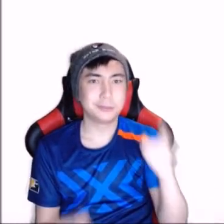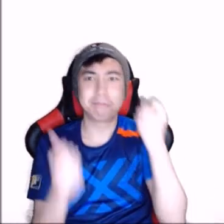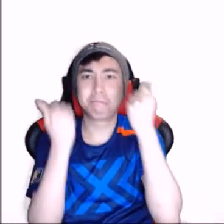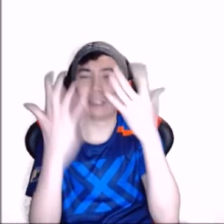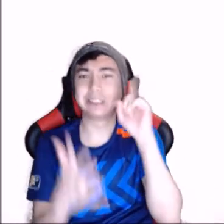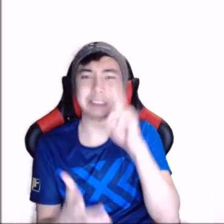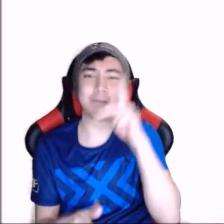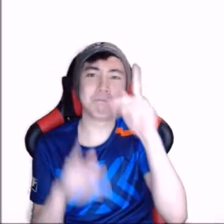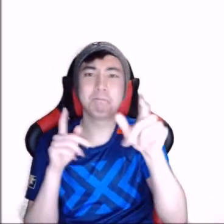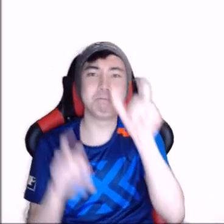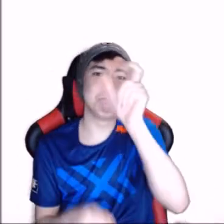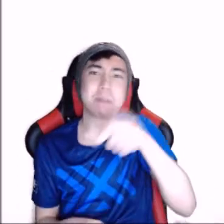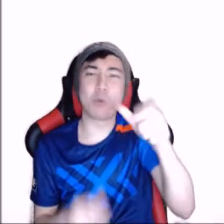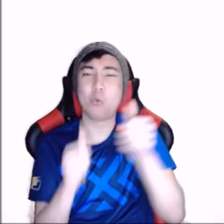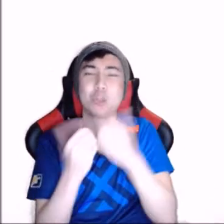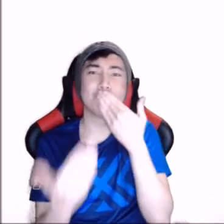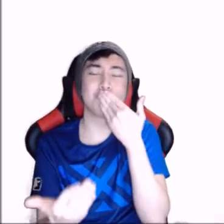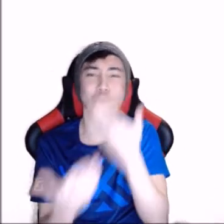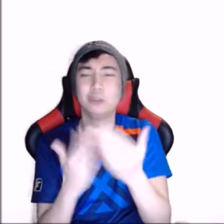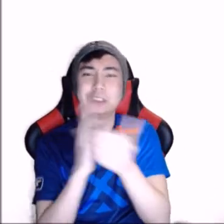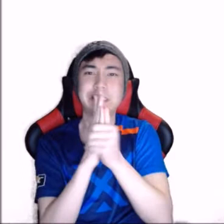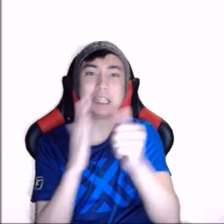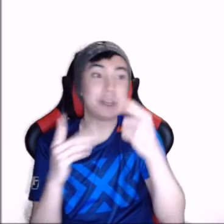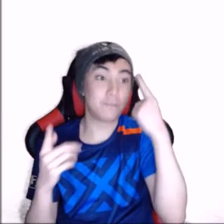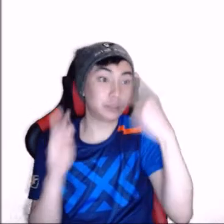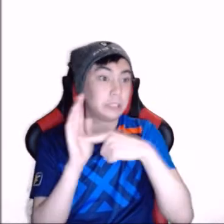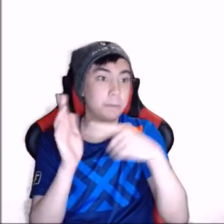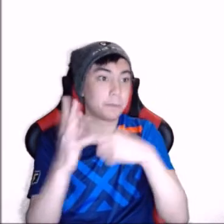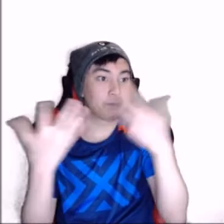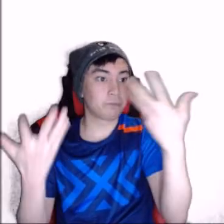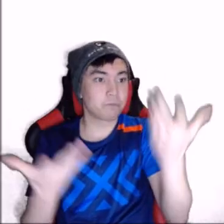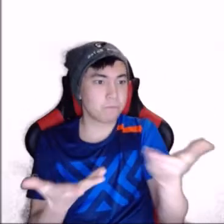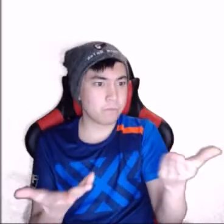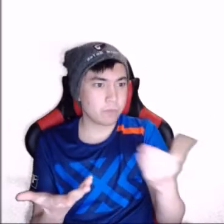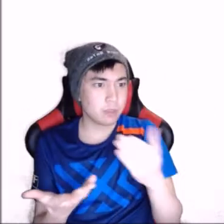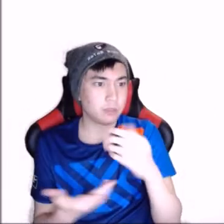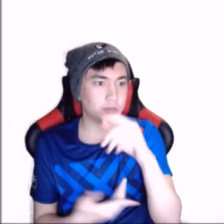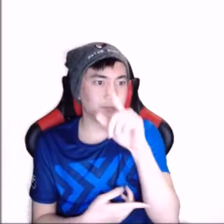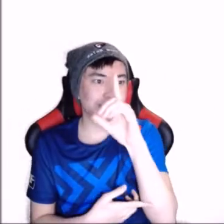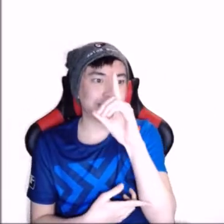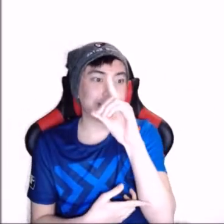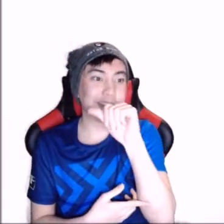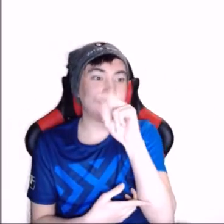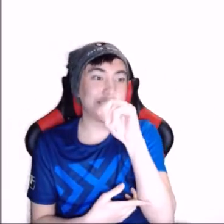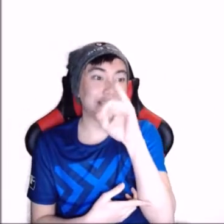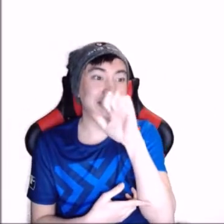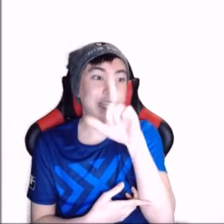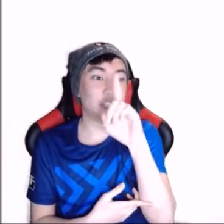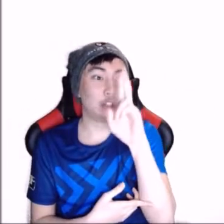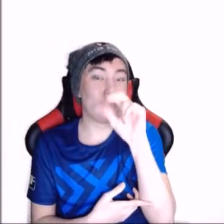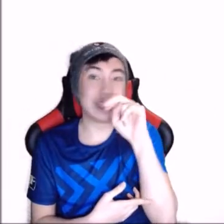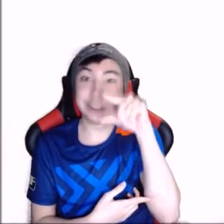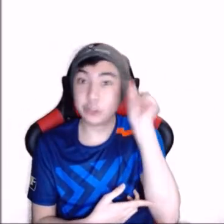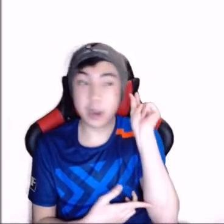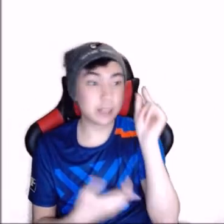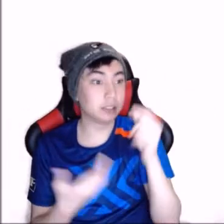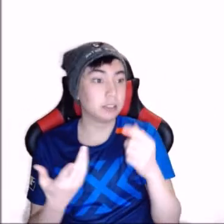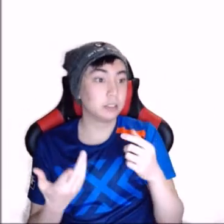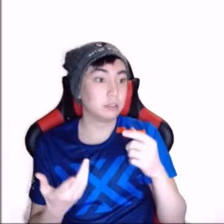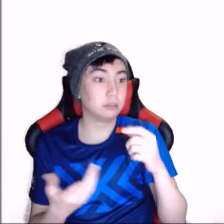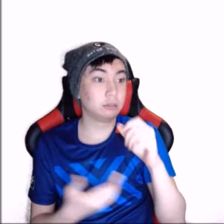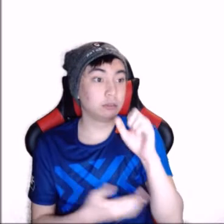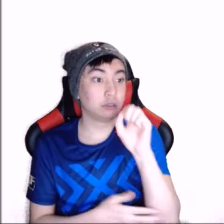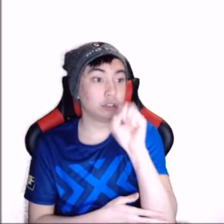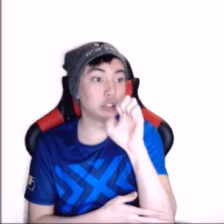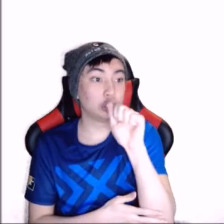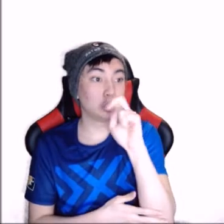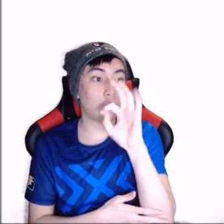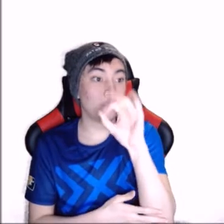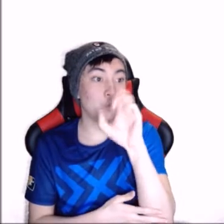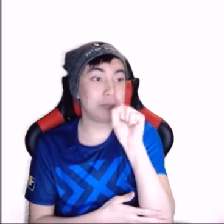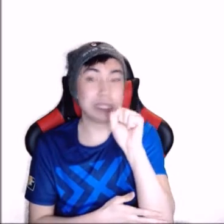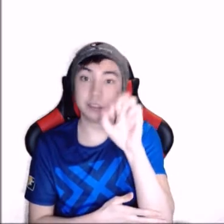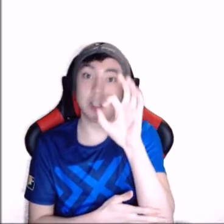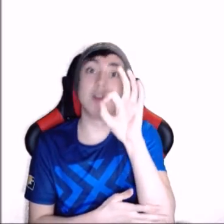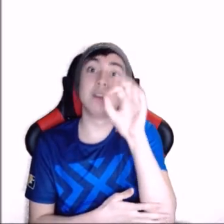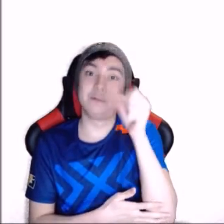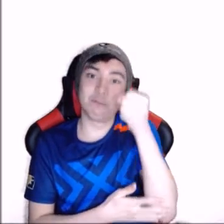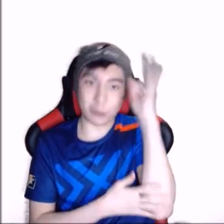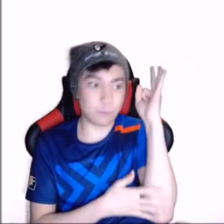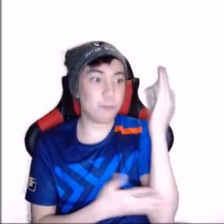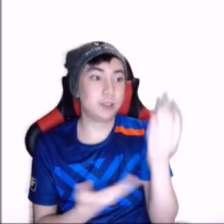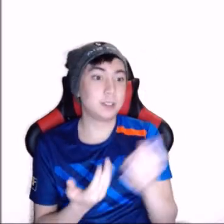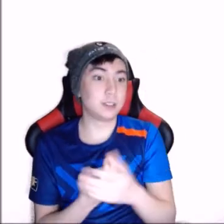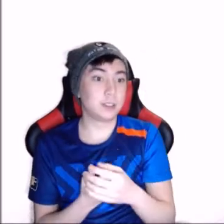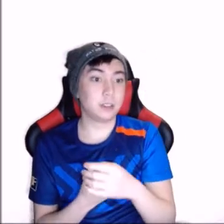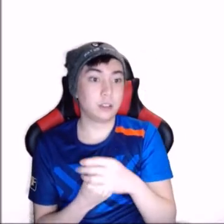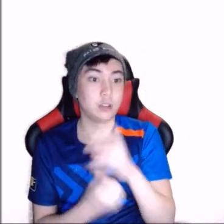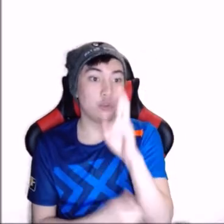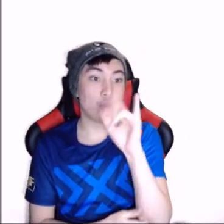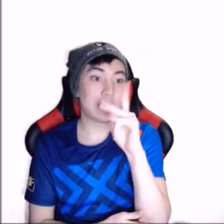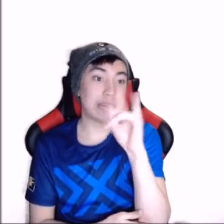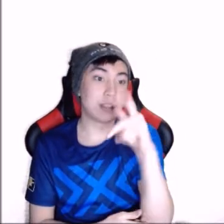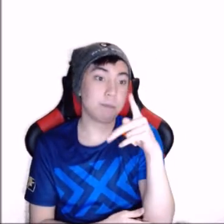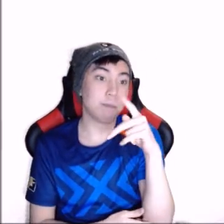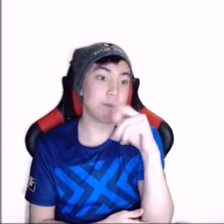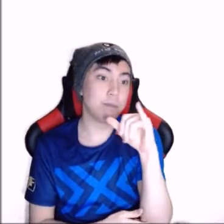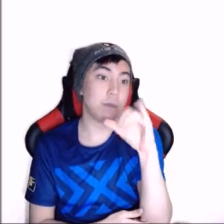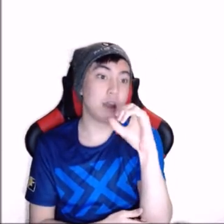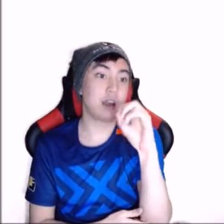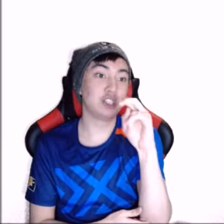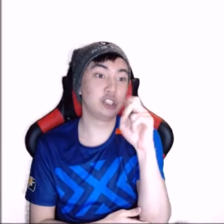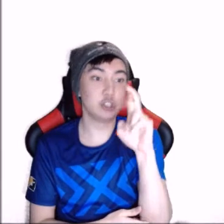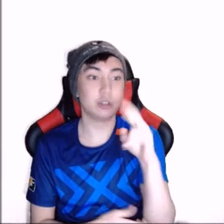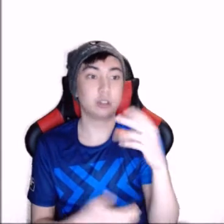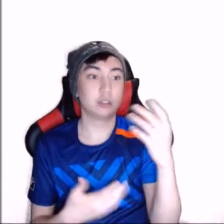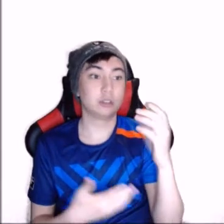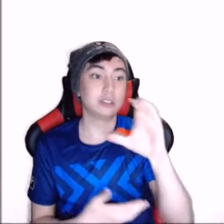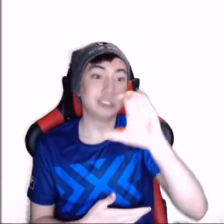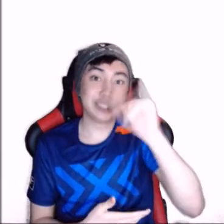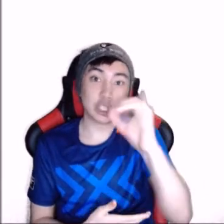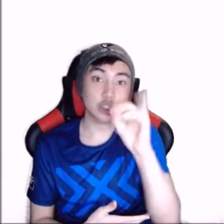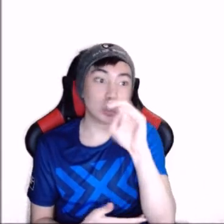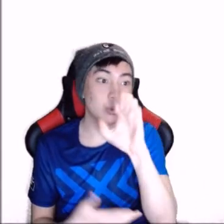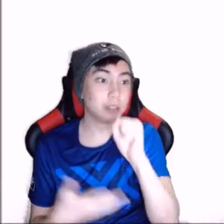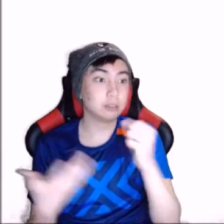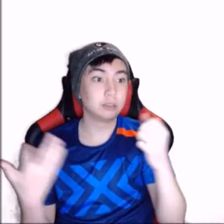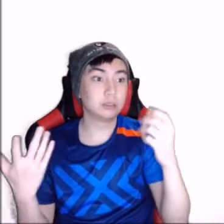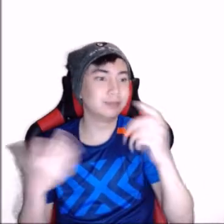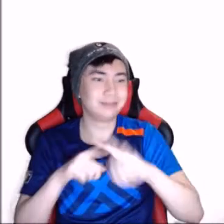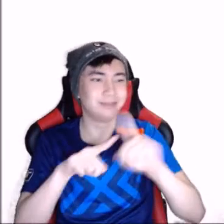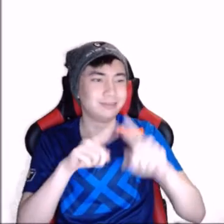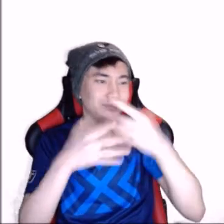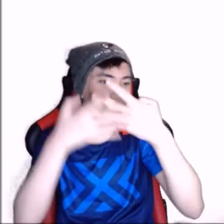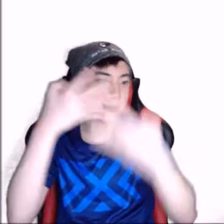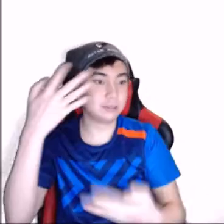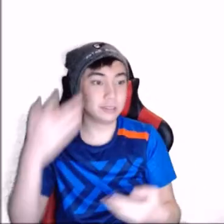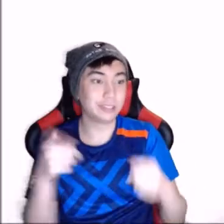There are many deaf people with great talents like Daniel Durant, Sean Forbes, Rikki Poynter, CJ Jones, etc.